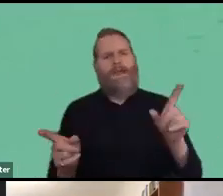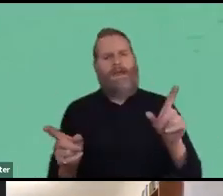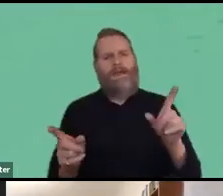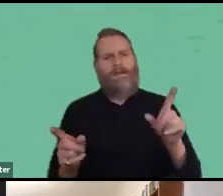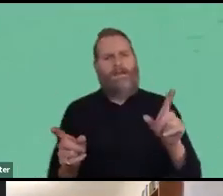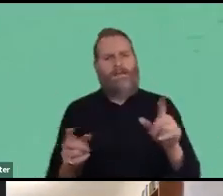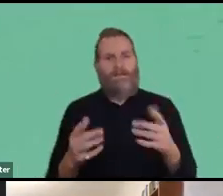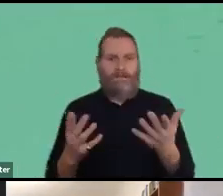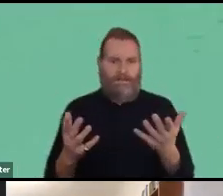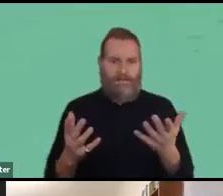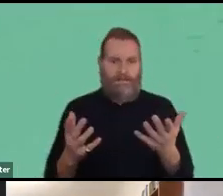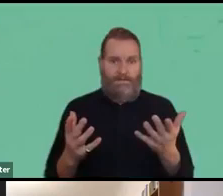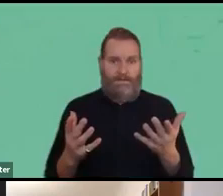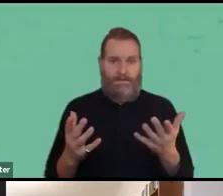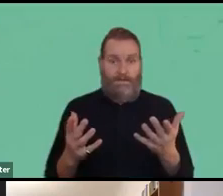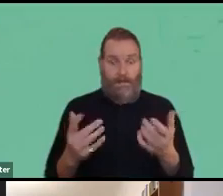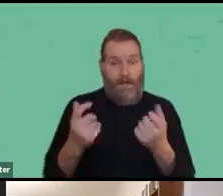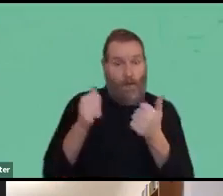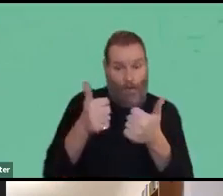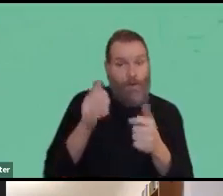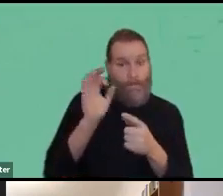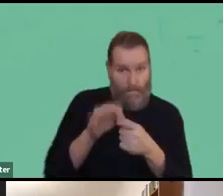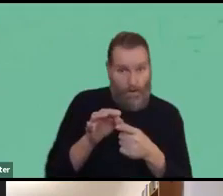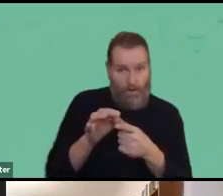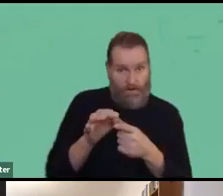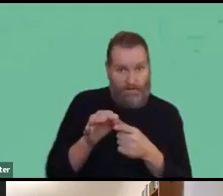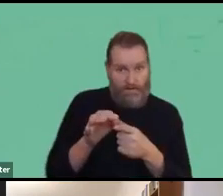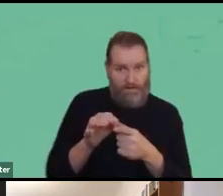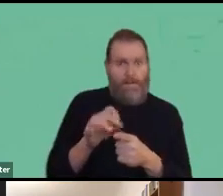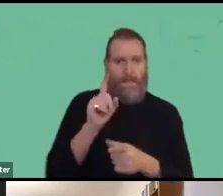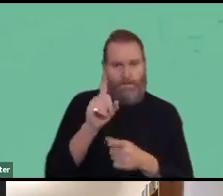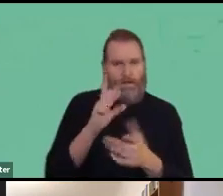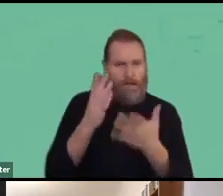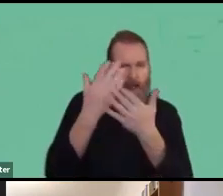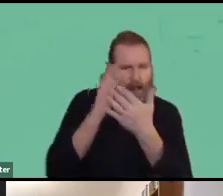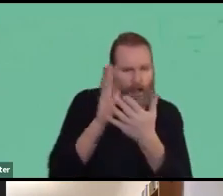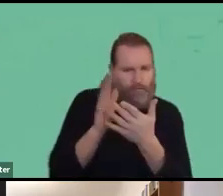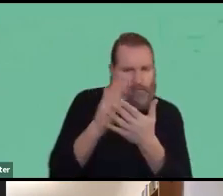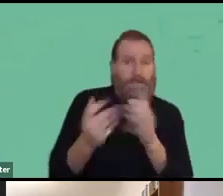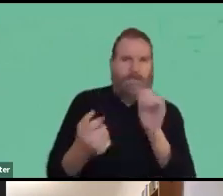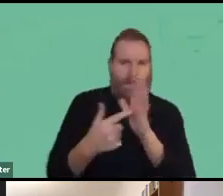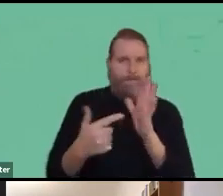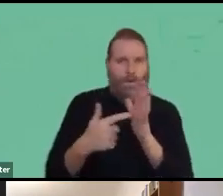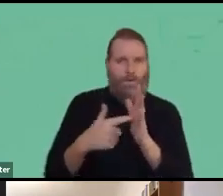to work so a good point well raised little bit of clarity just on on what happened that that's